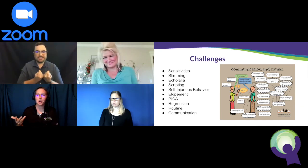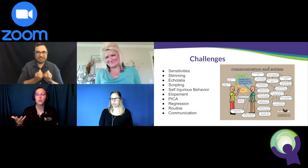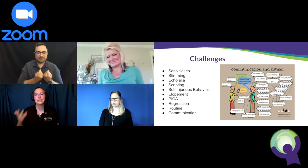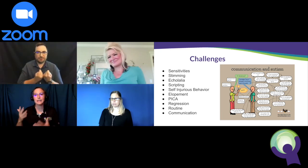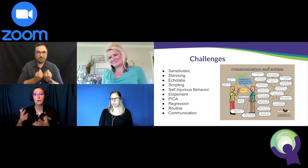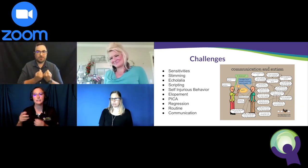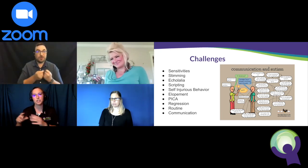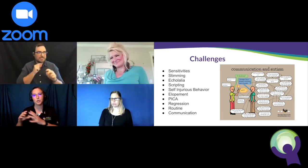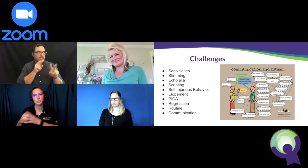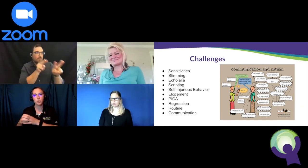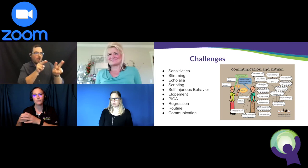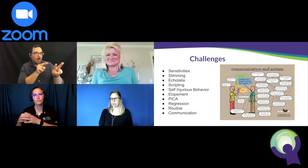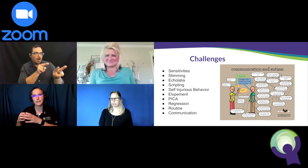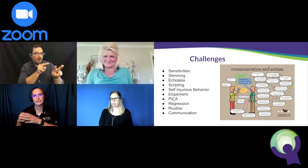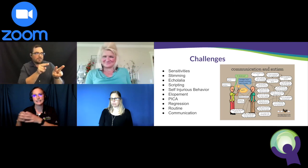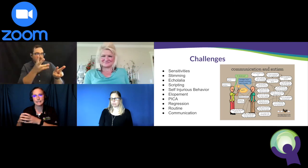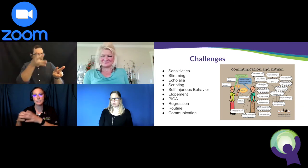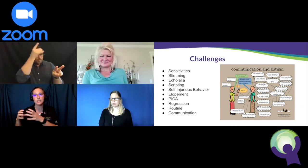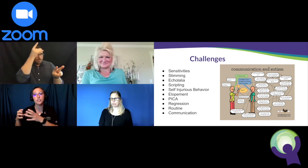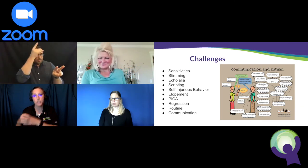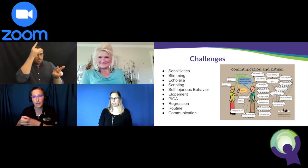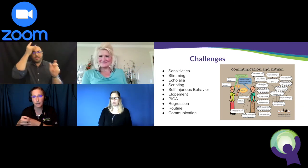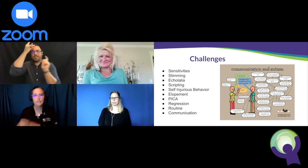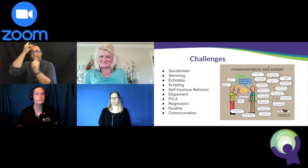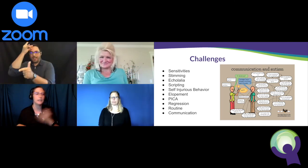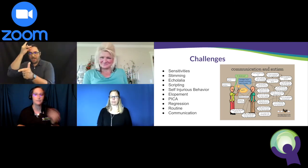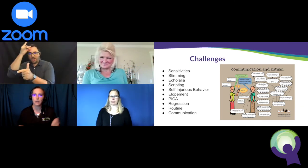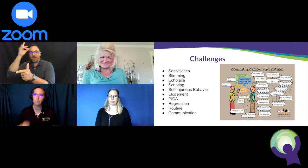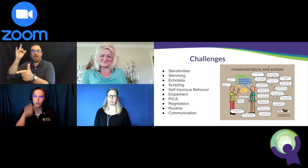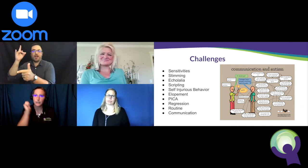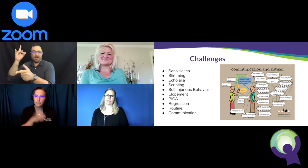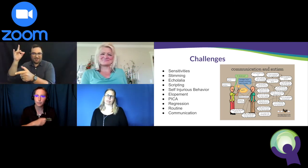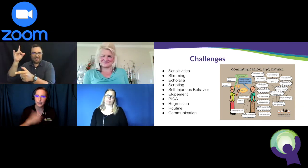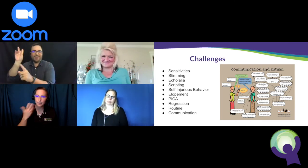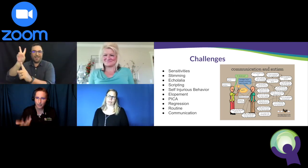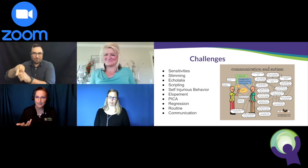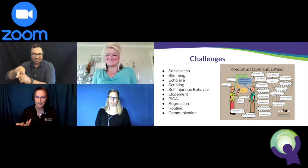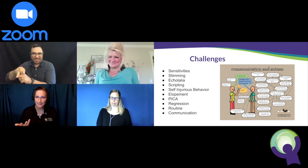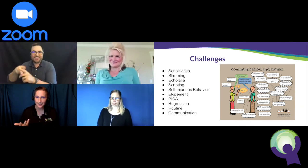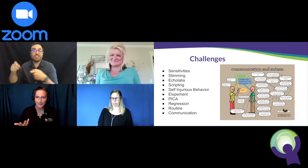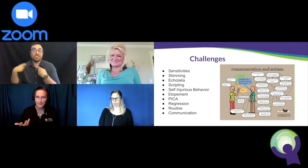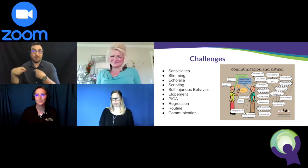he wanted to show support for his team in gym. And so he found a marker and he put black marks on his face.